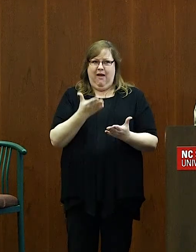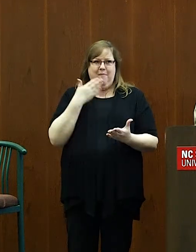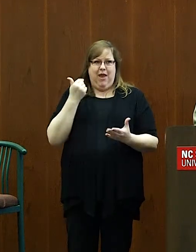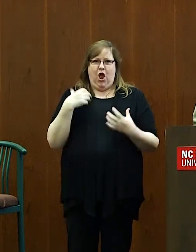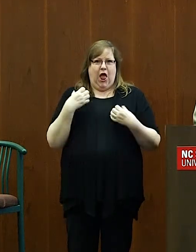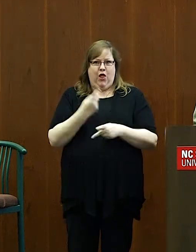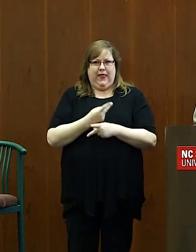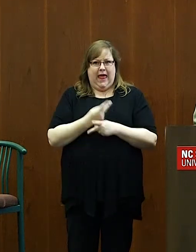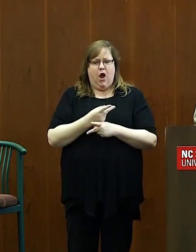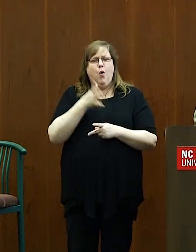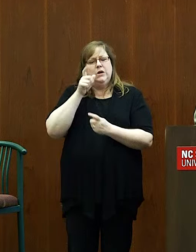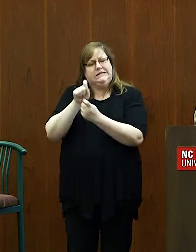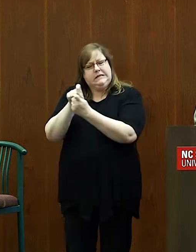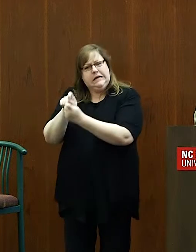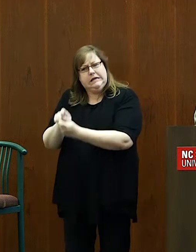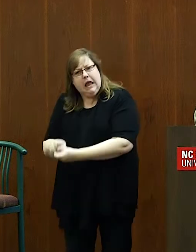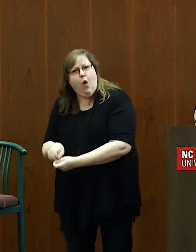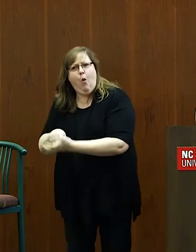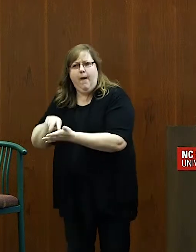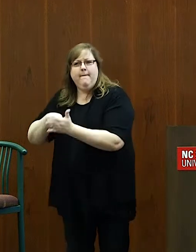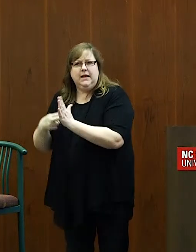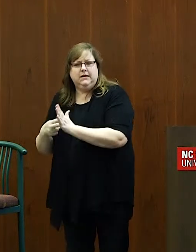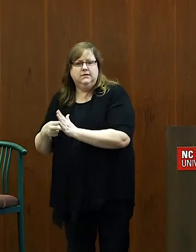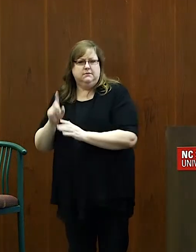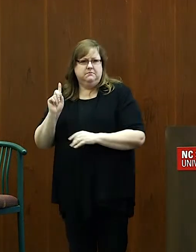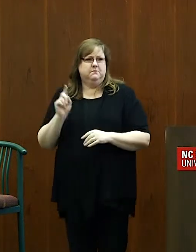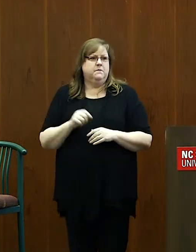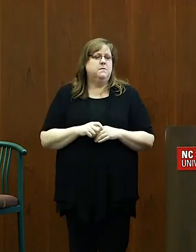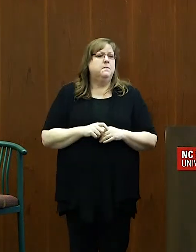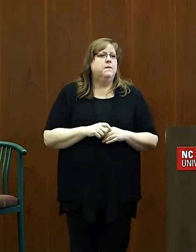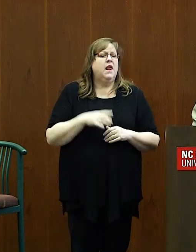we'll talk in detail about what that means. But I want to emphasize those three big